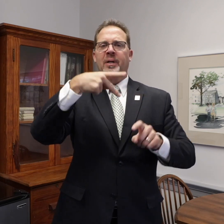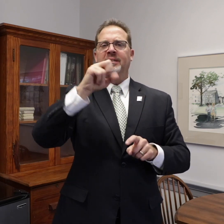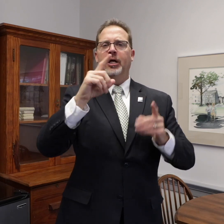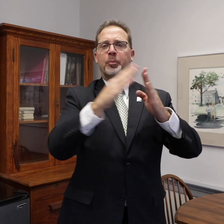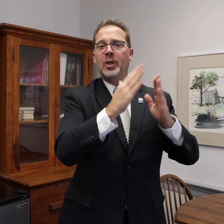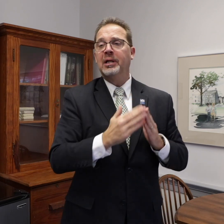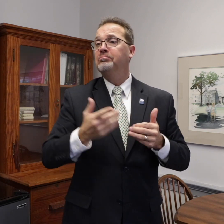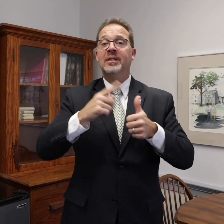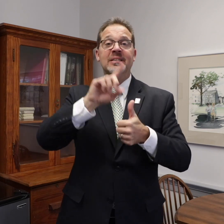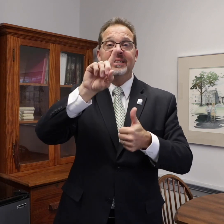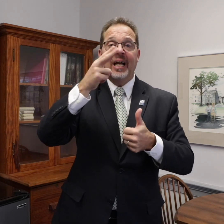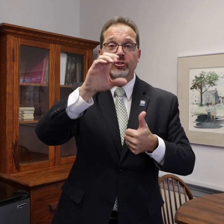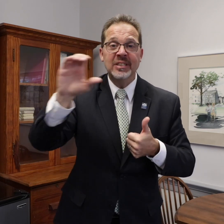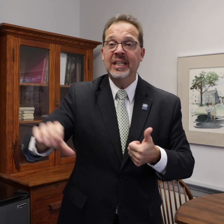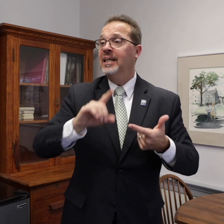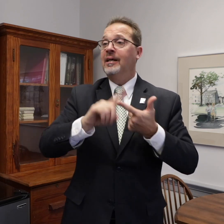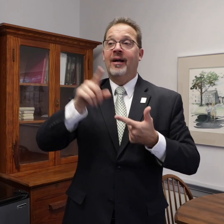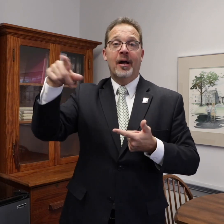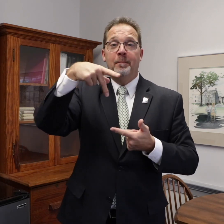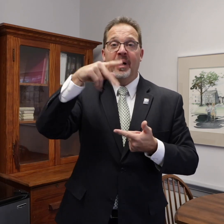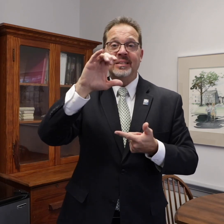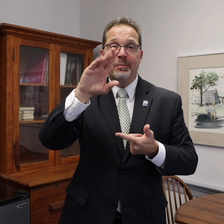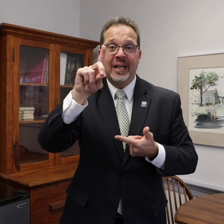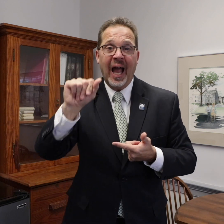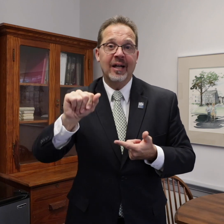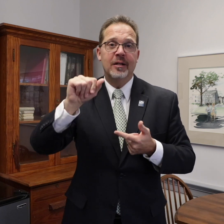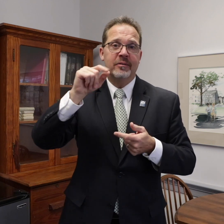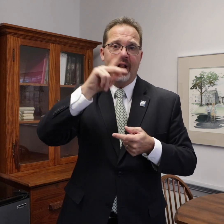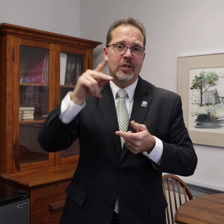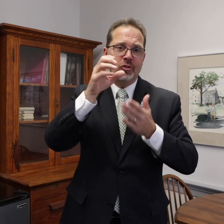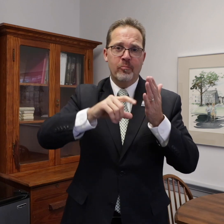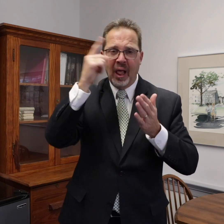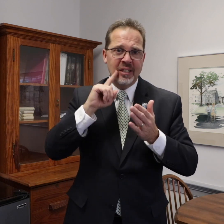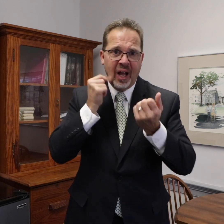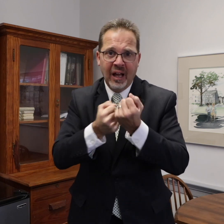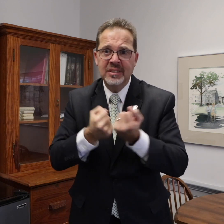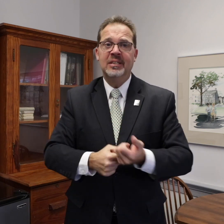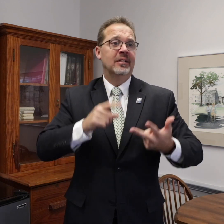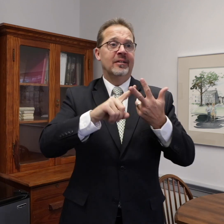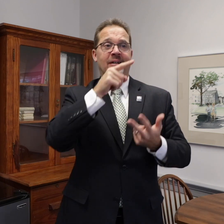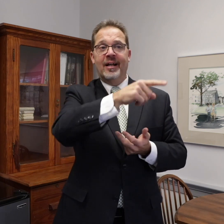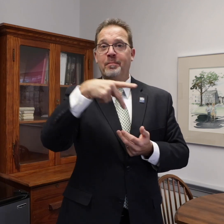including DHCC, PCBDA (Philadelphia Chapter of Black Deaf Advocates), PSD